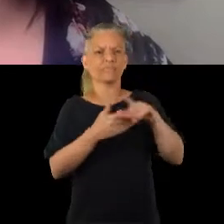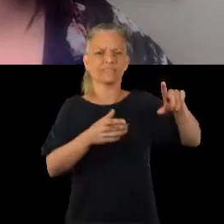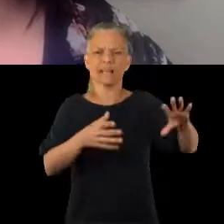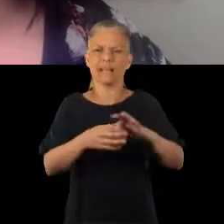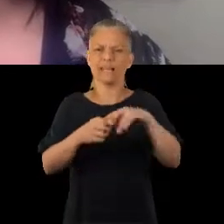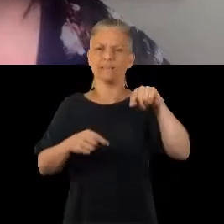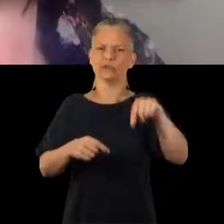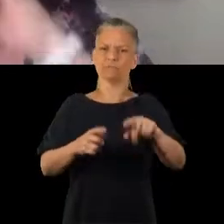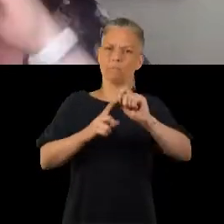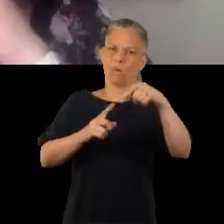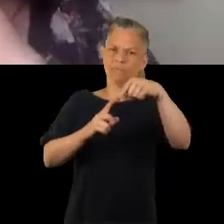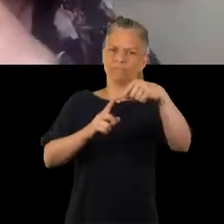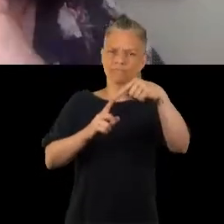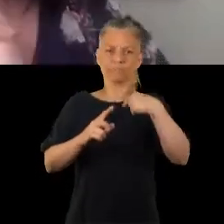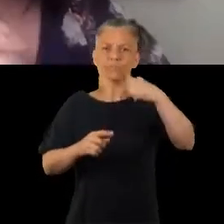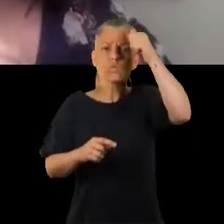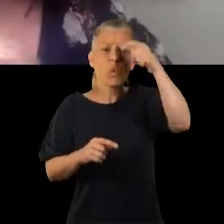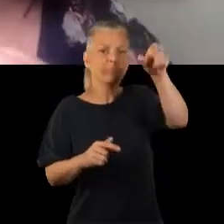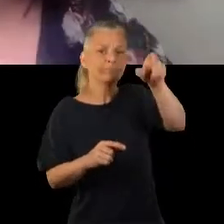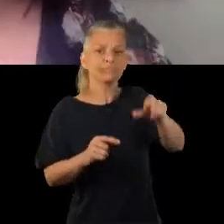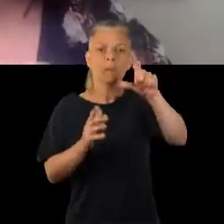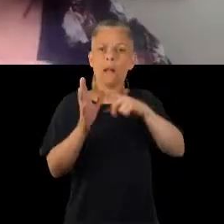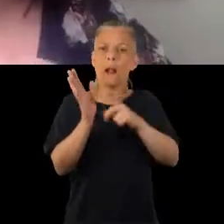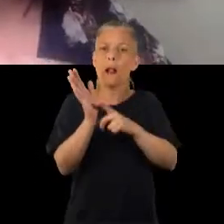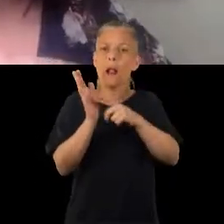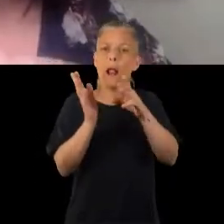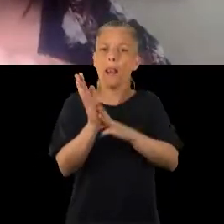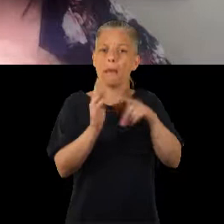do you think is the reason why an organisation should develop a peer role within their services